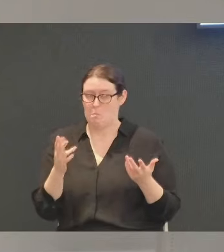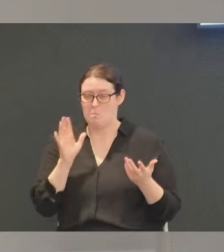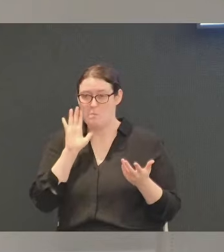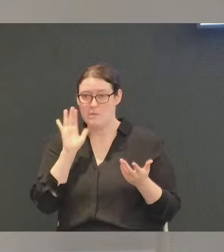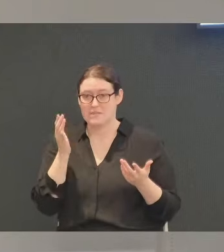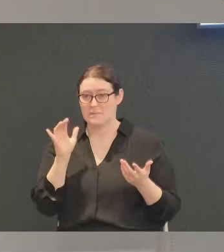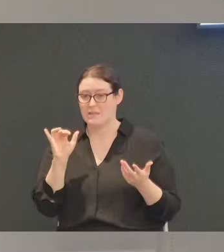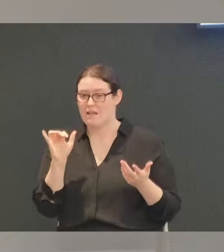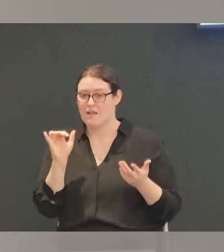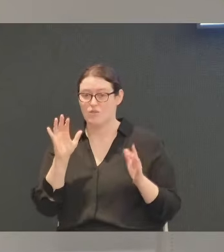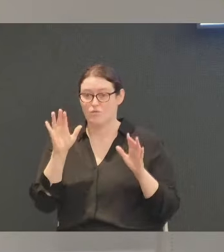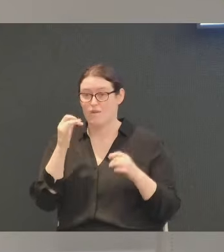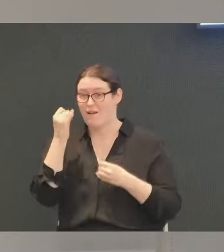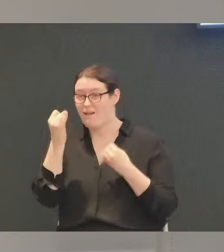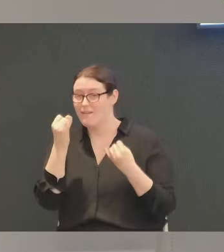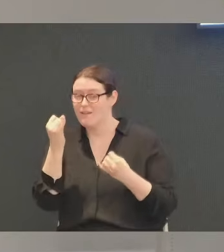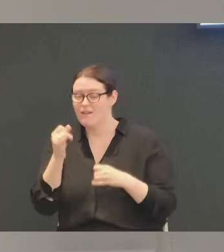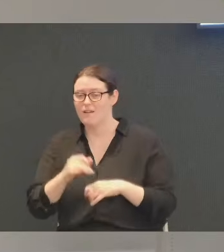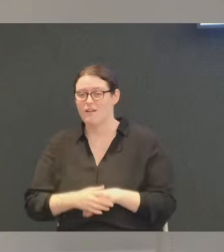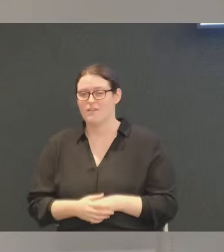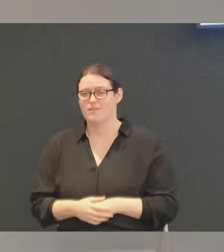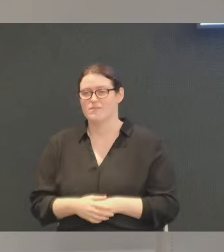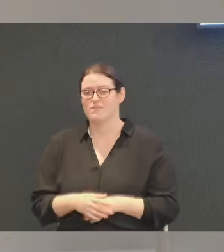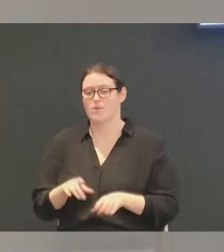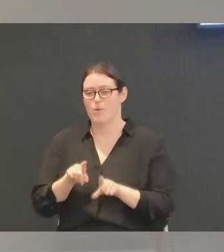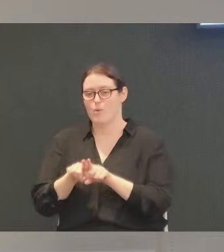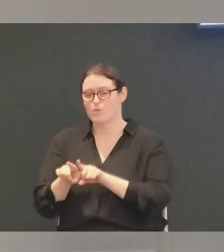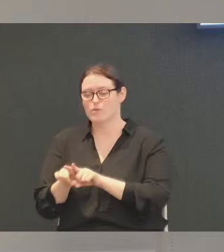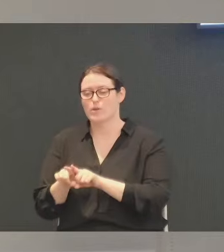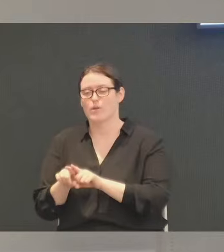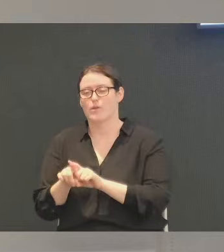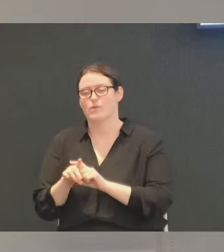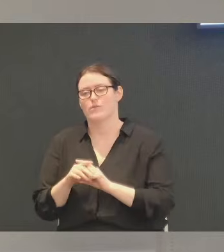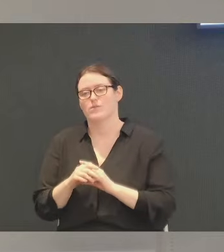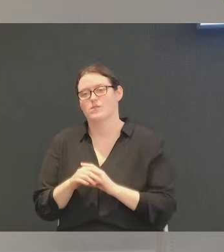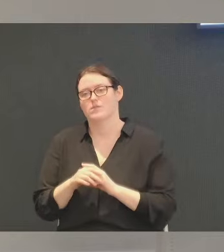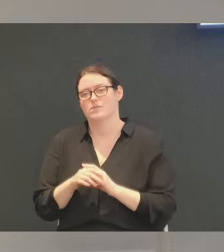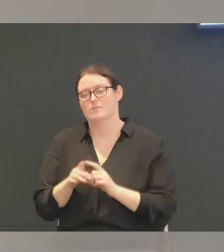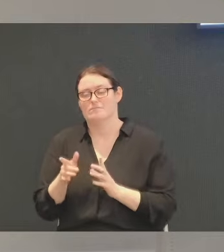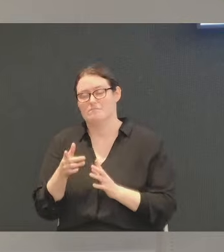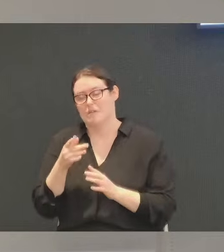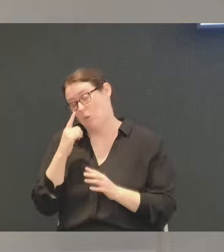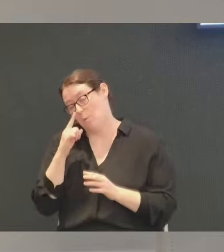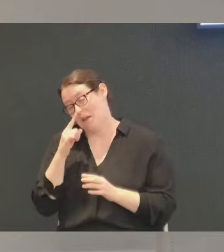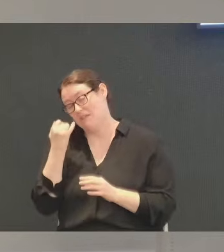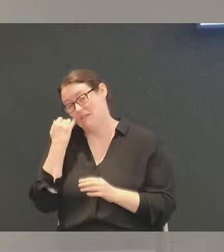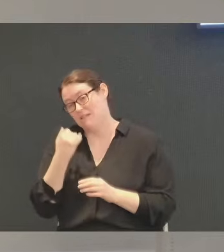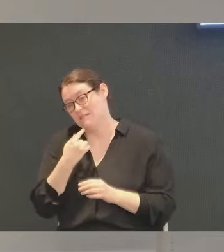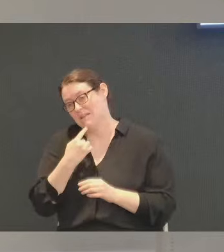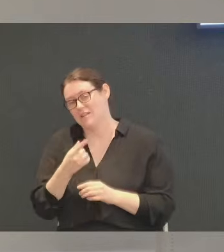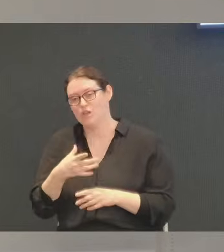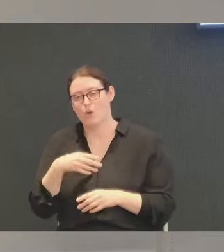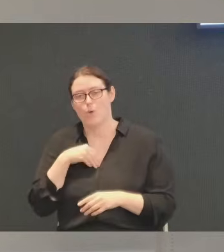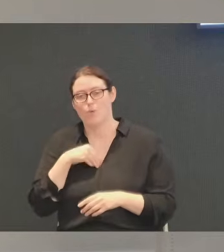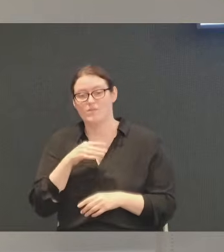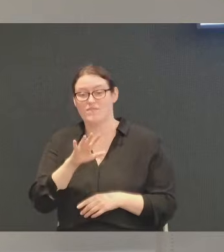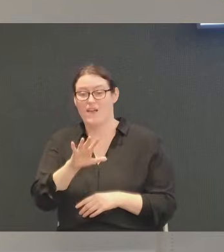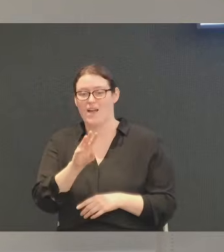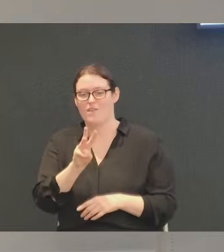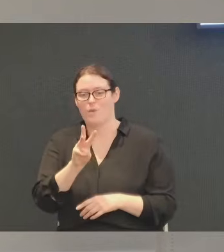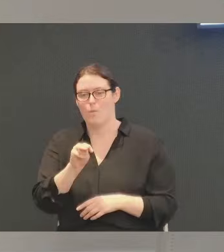a a great idea. He also and he doesn't care if I say this, he owns five Wawas and he was saying